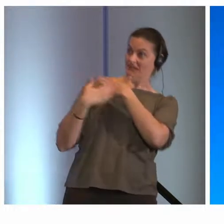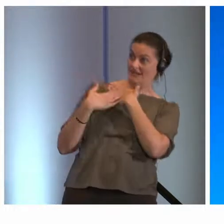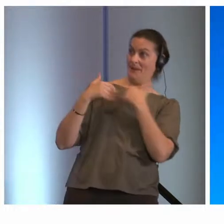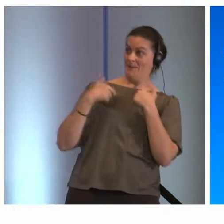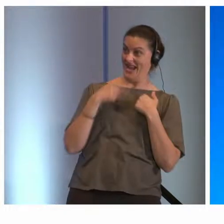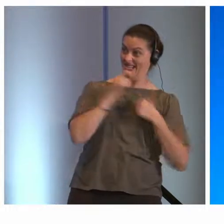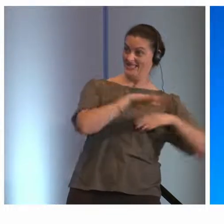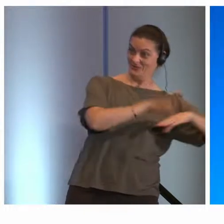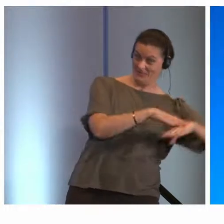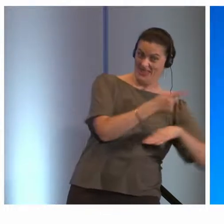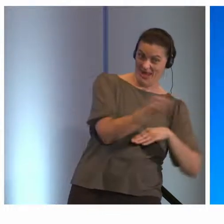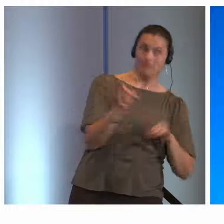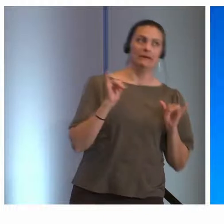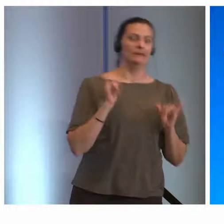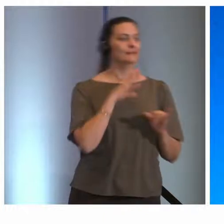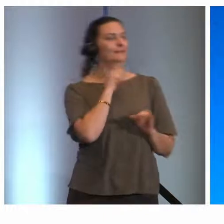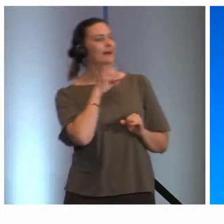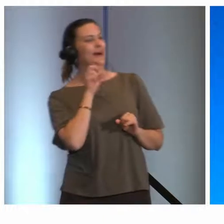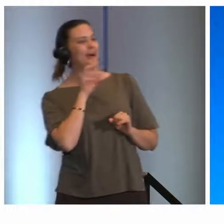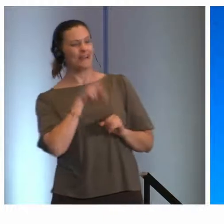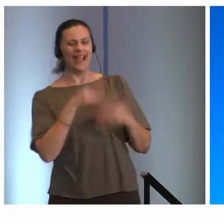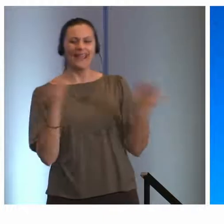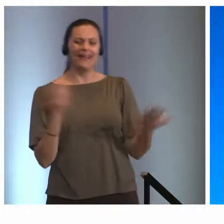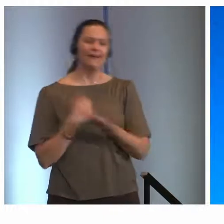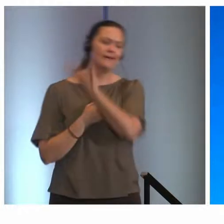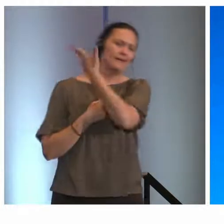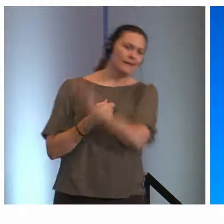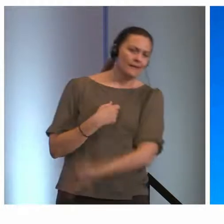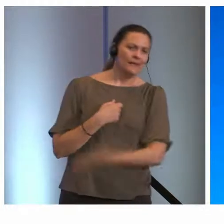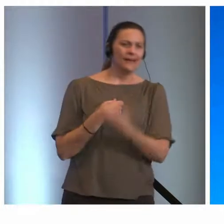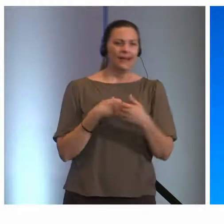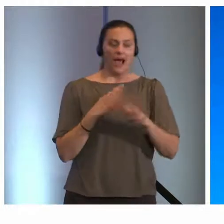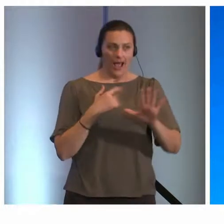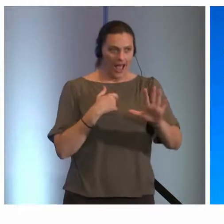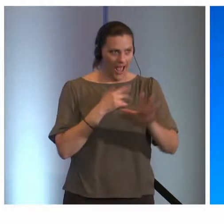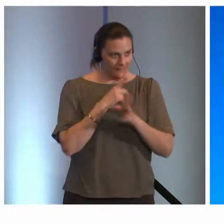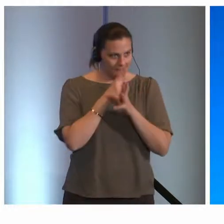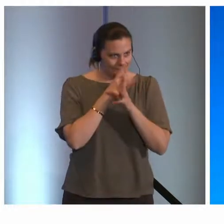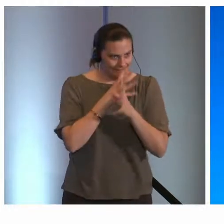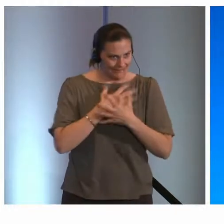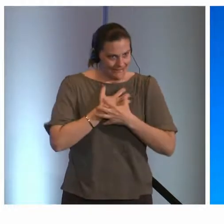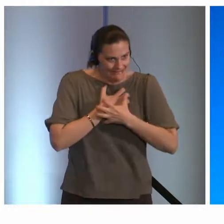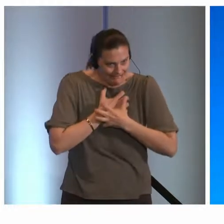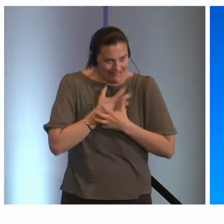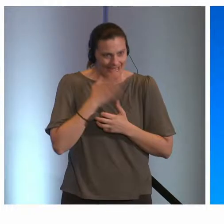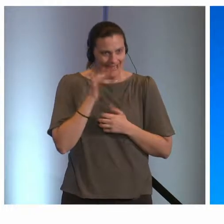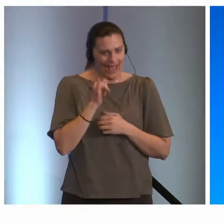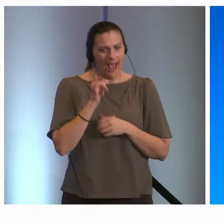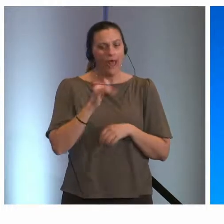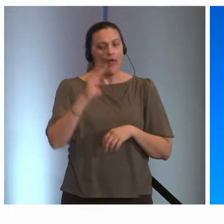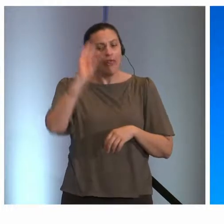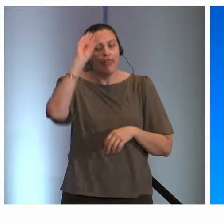For me, a trigger warning is somebody prompting me that there's a trigger warning. -- retard, retarded